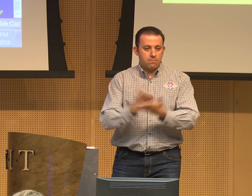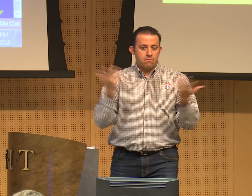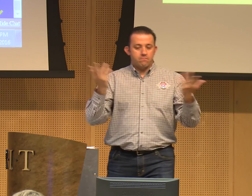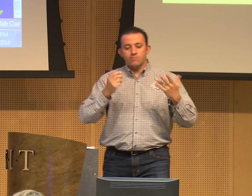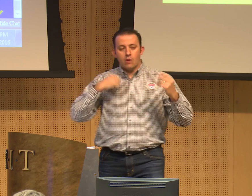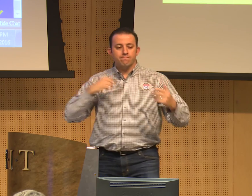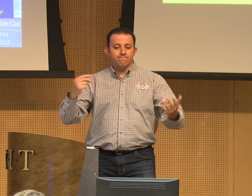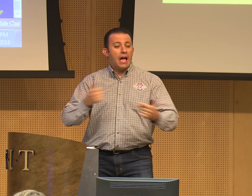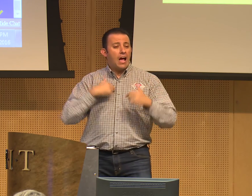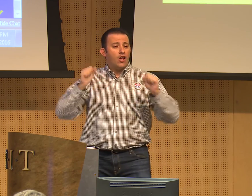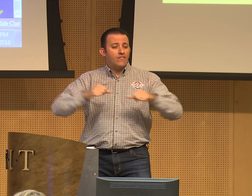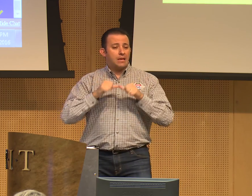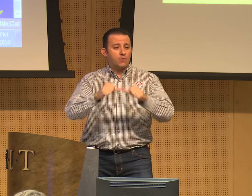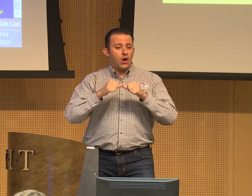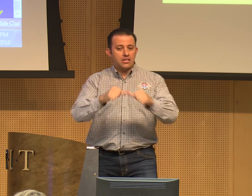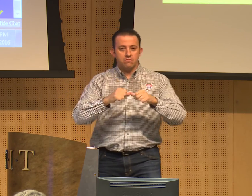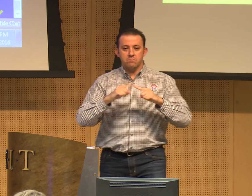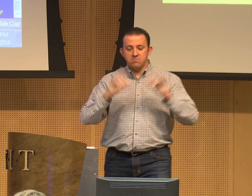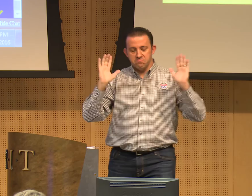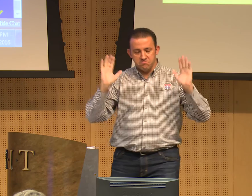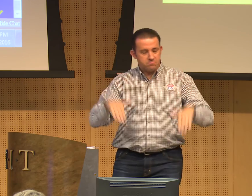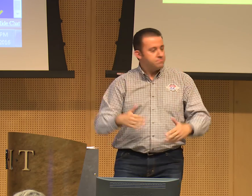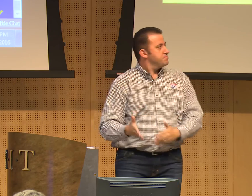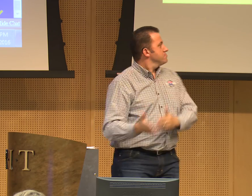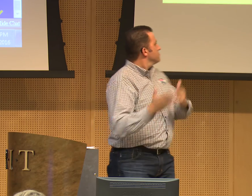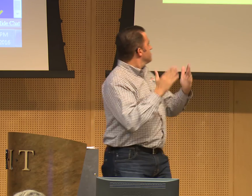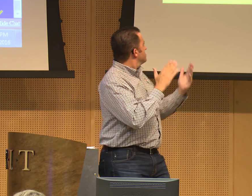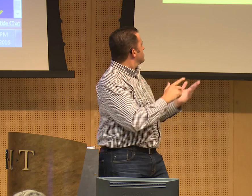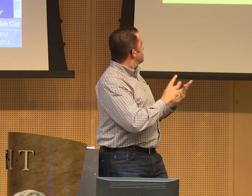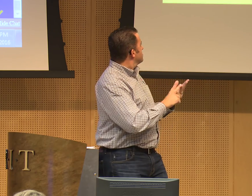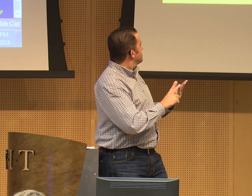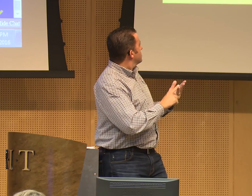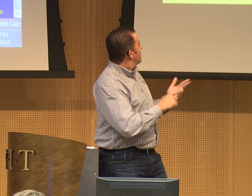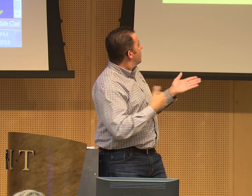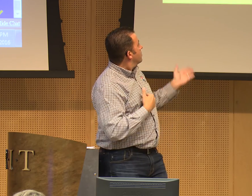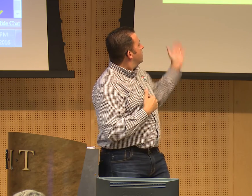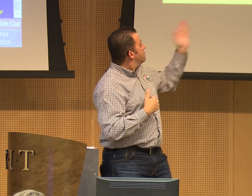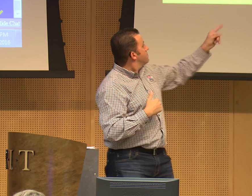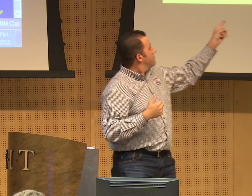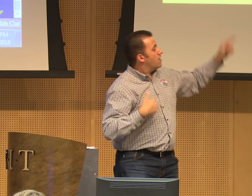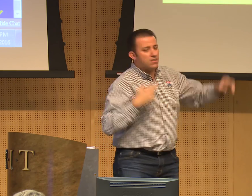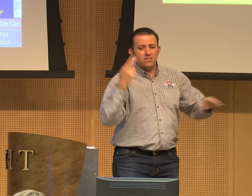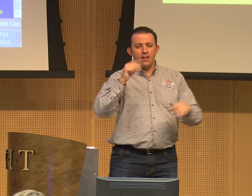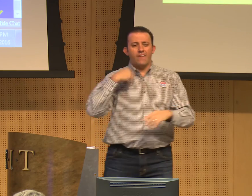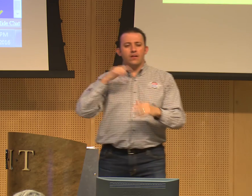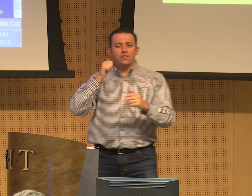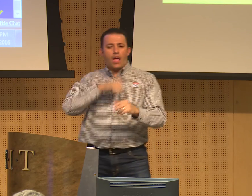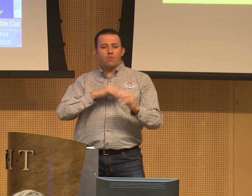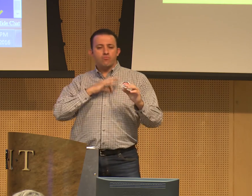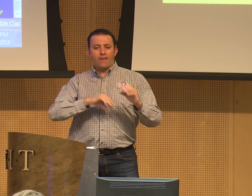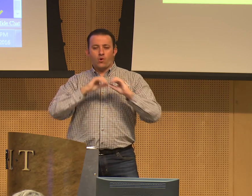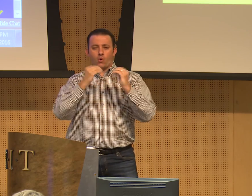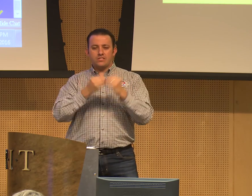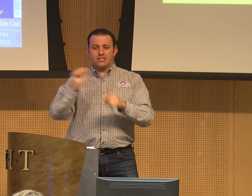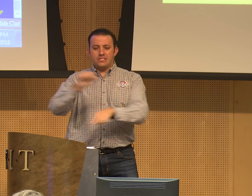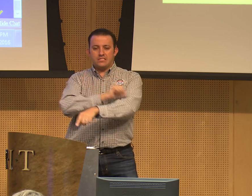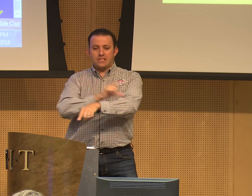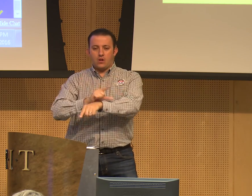and, you know, I could have continued in that, but it just wasn't meant to be. And then I moved on to a not-for-profit organization